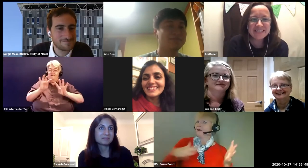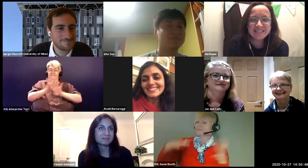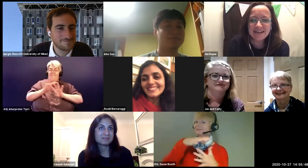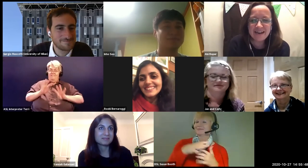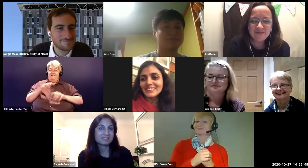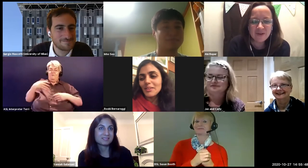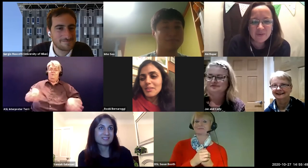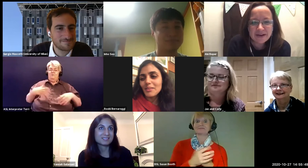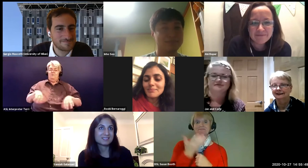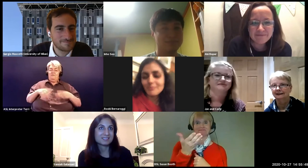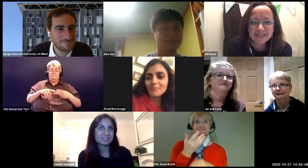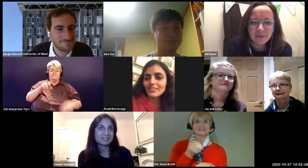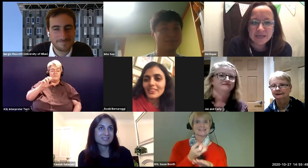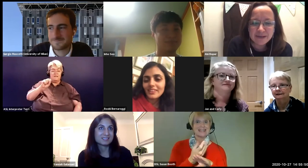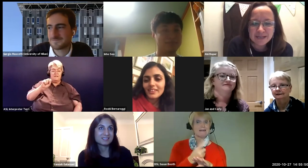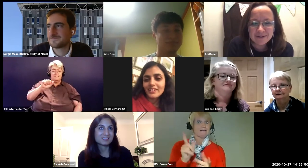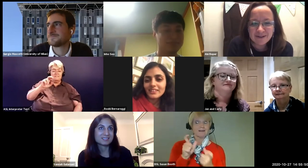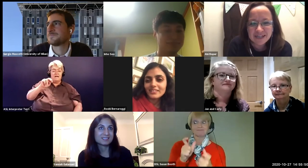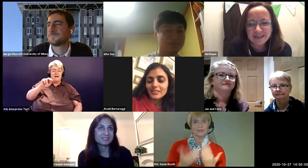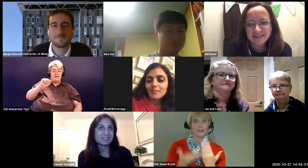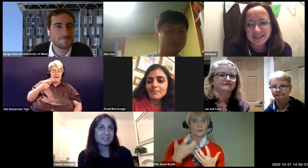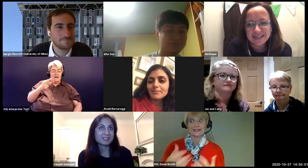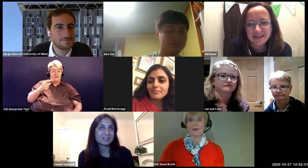Sannah have you picked up any new technology this year?